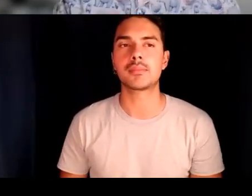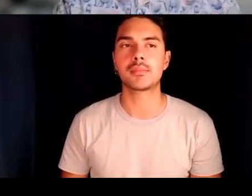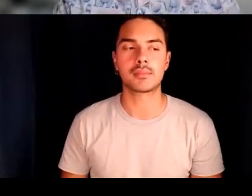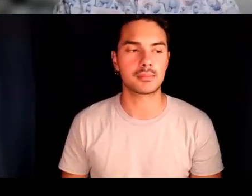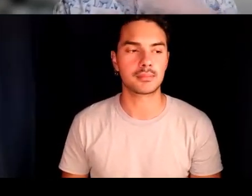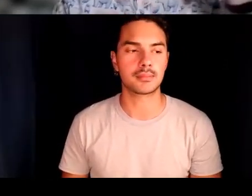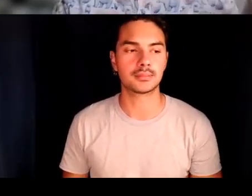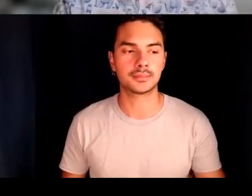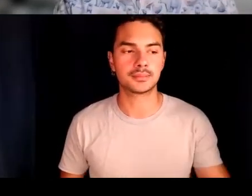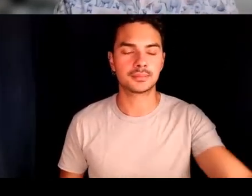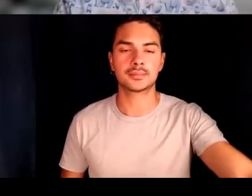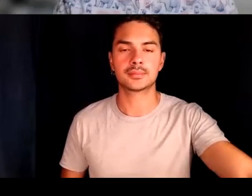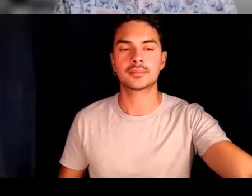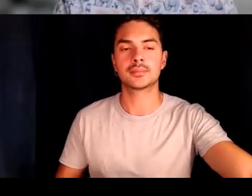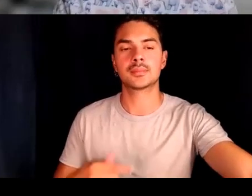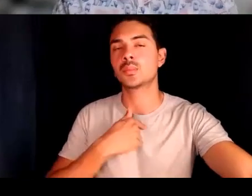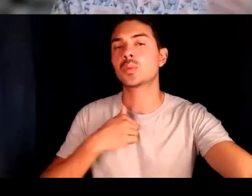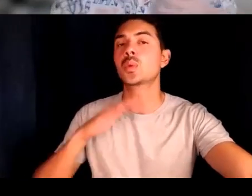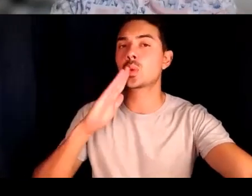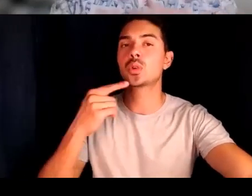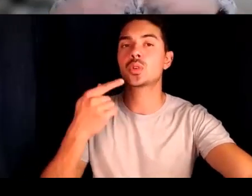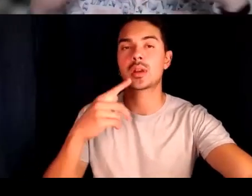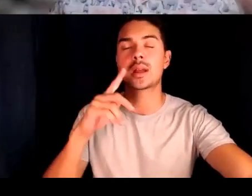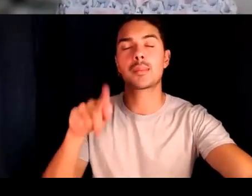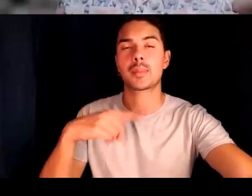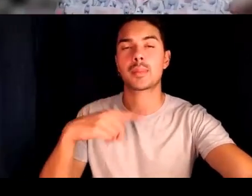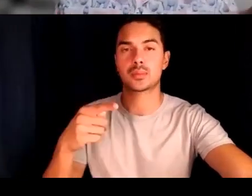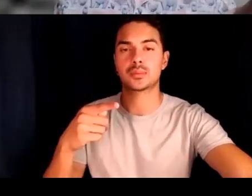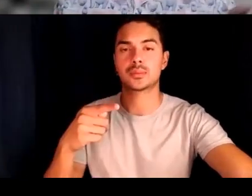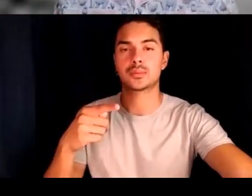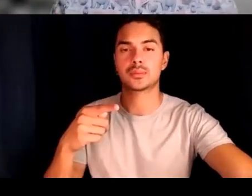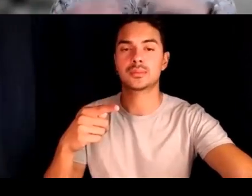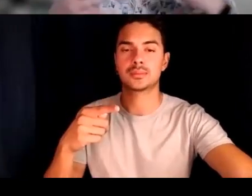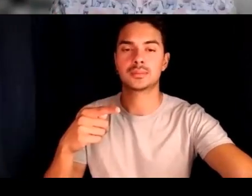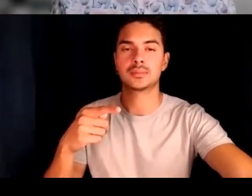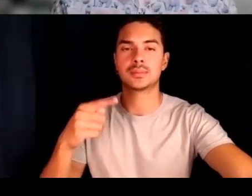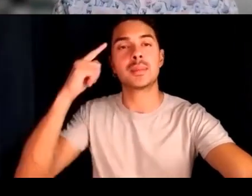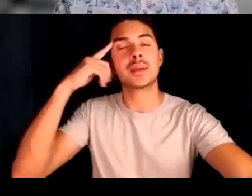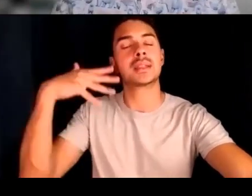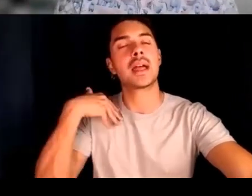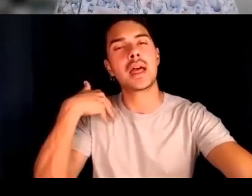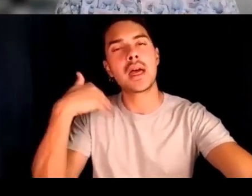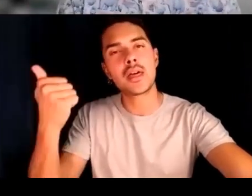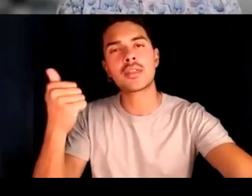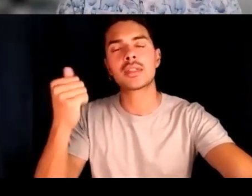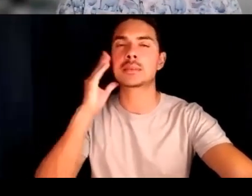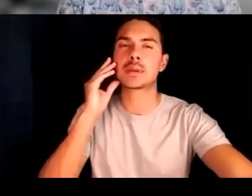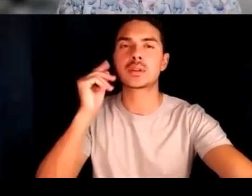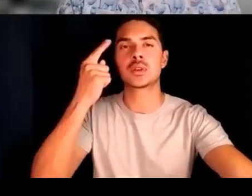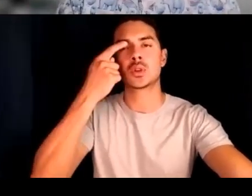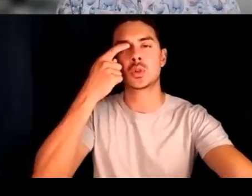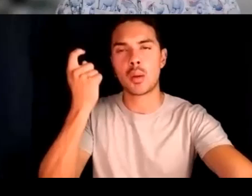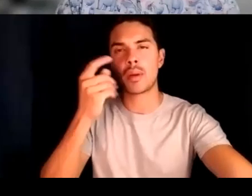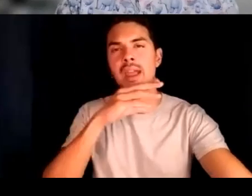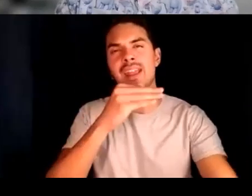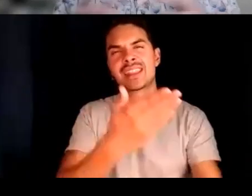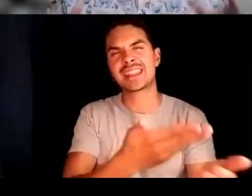We will be talking about, you know, mental health experiences of trauma and things like that throughout the training,